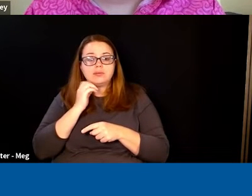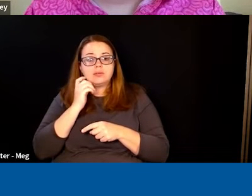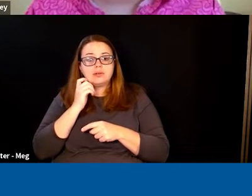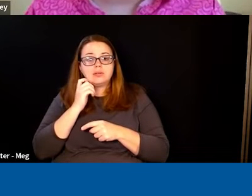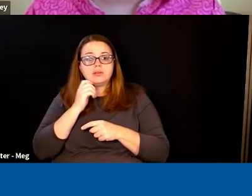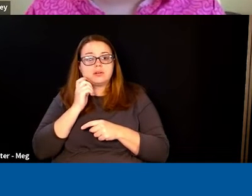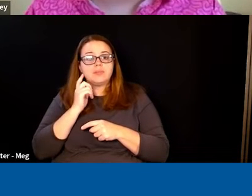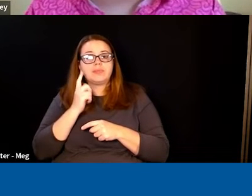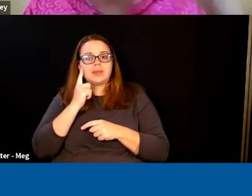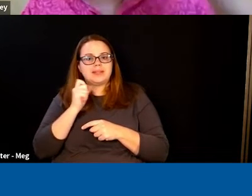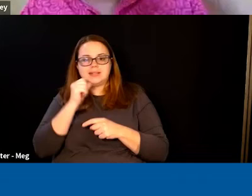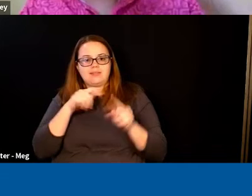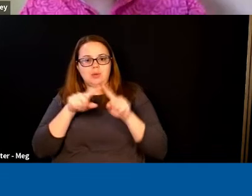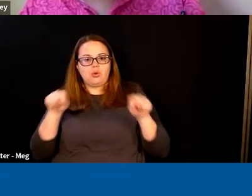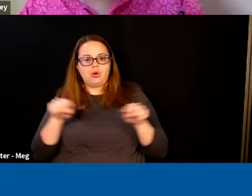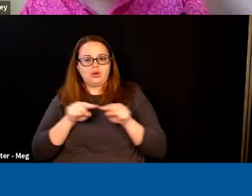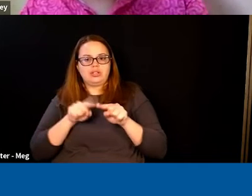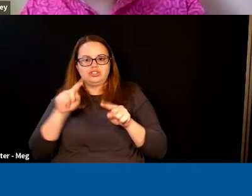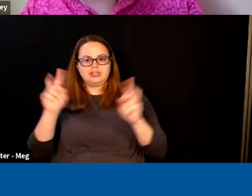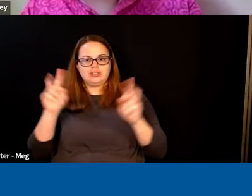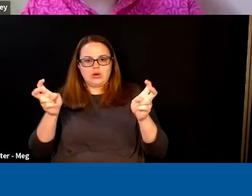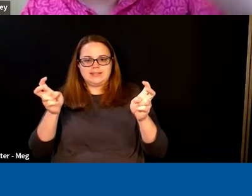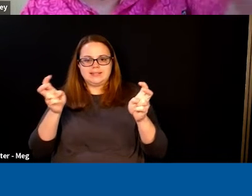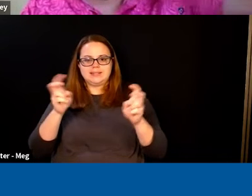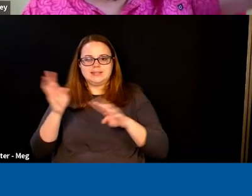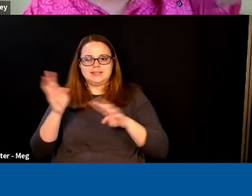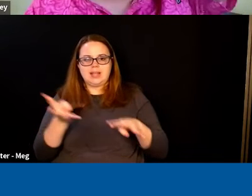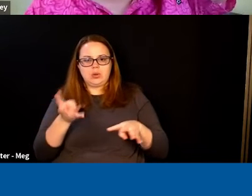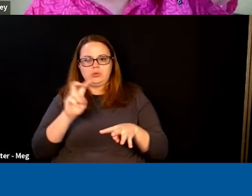because it doesn't have a border, it's just the phrase download pizza floating in space.